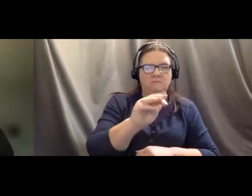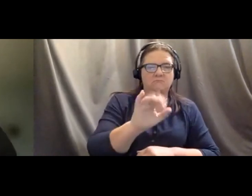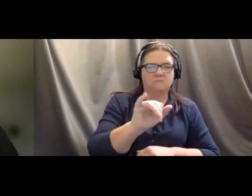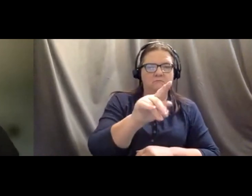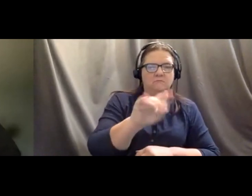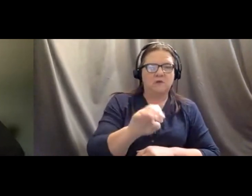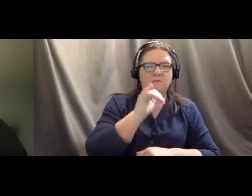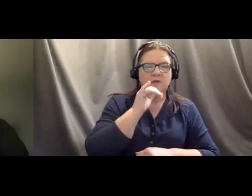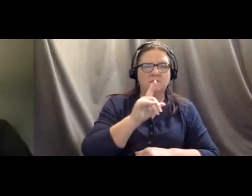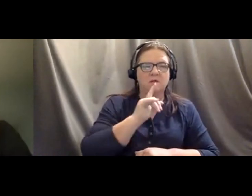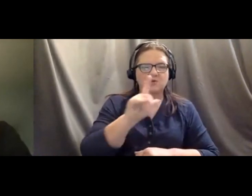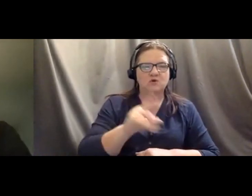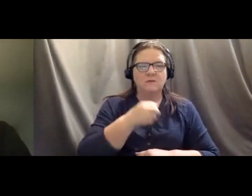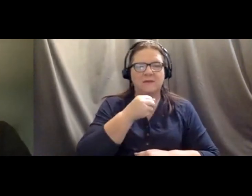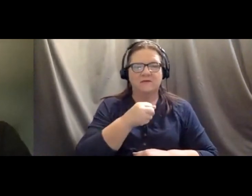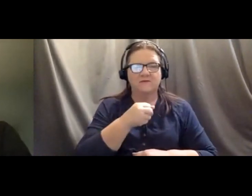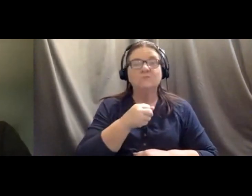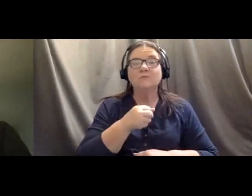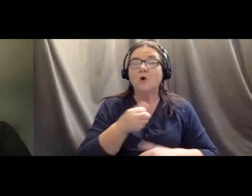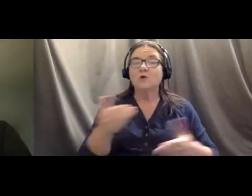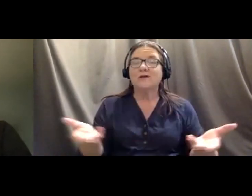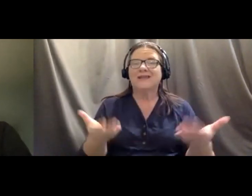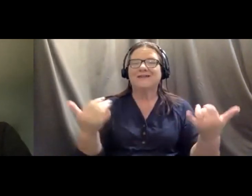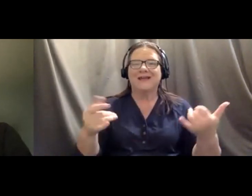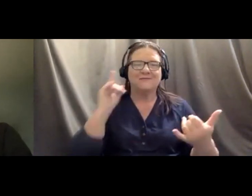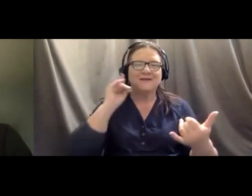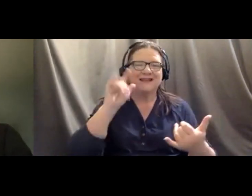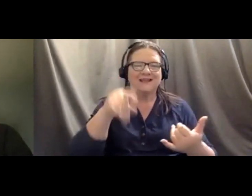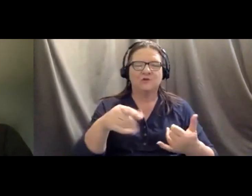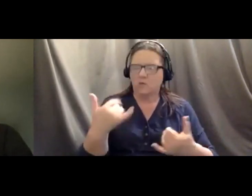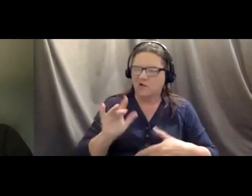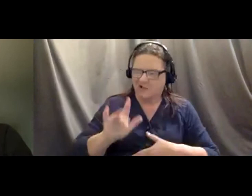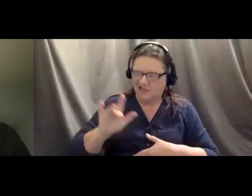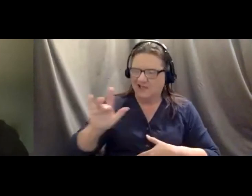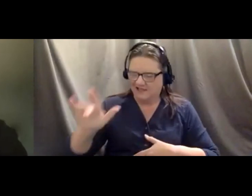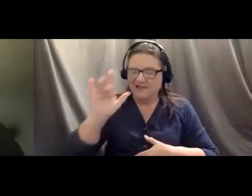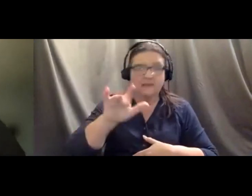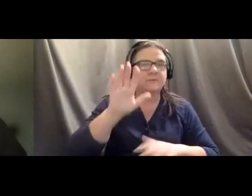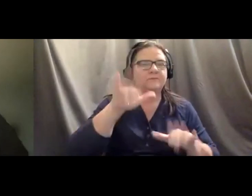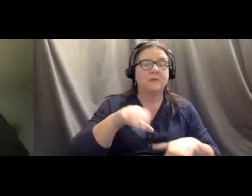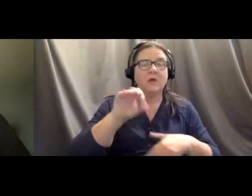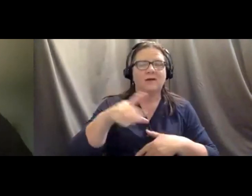There's Tina. I had to click another button.